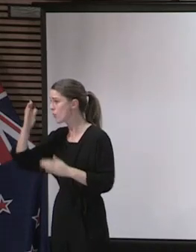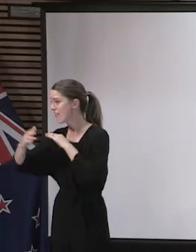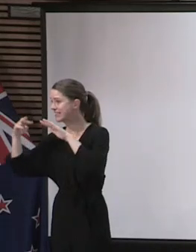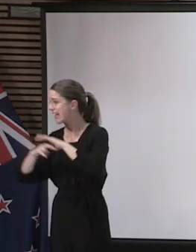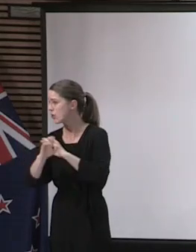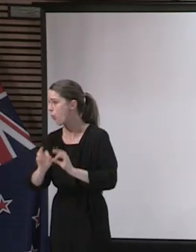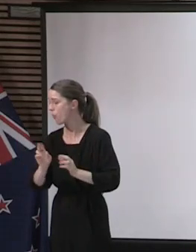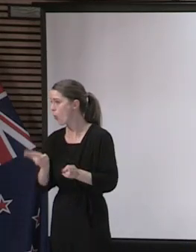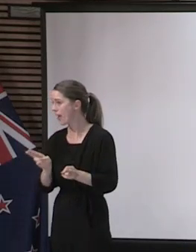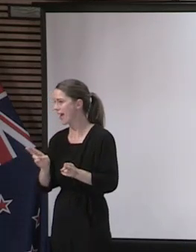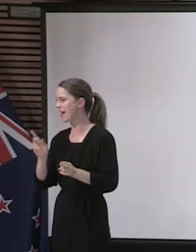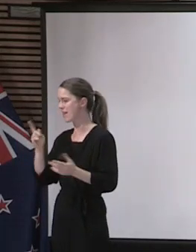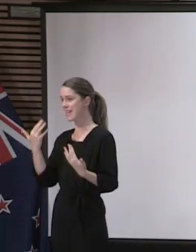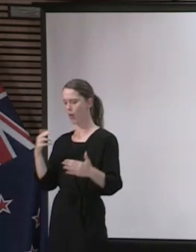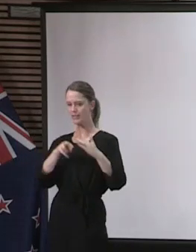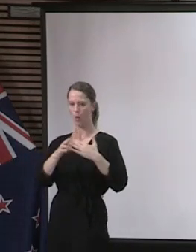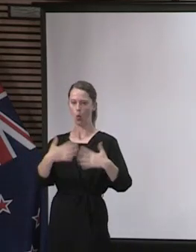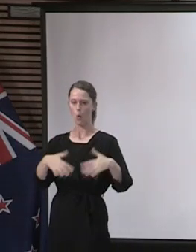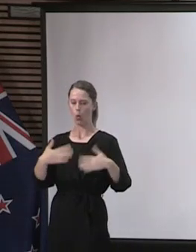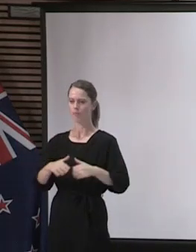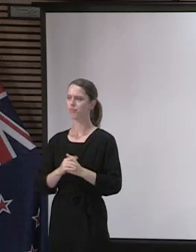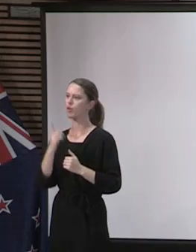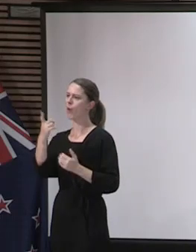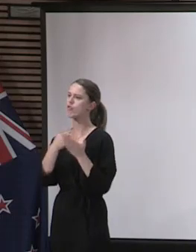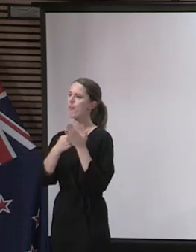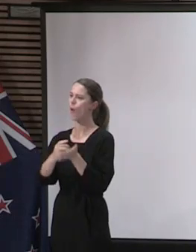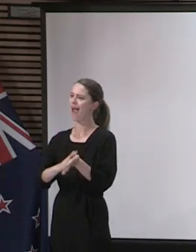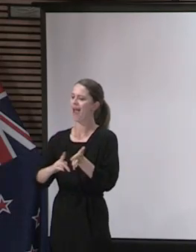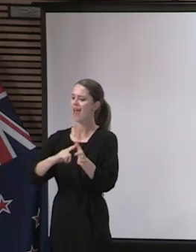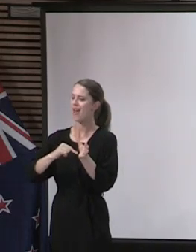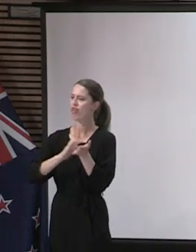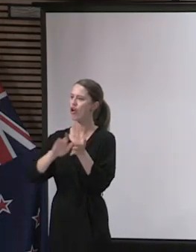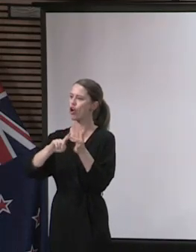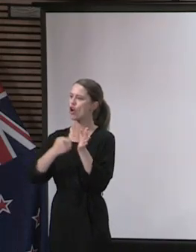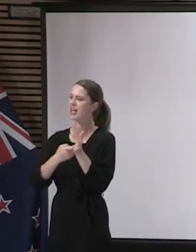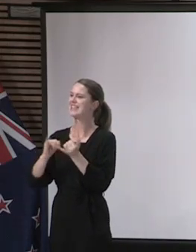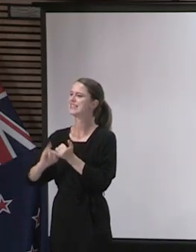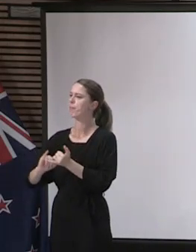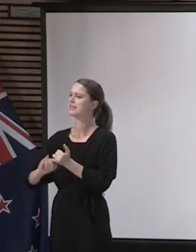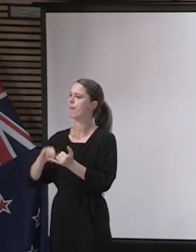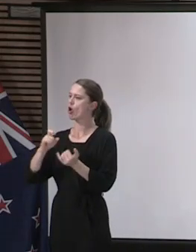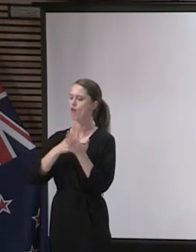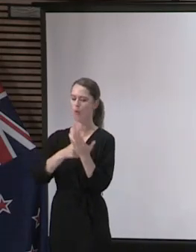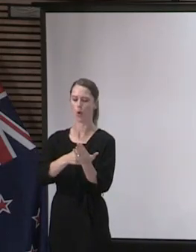that do an incredible job, day in and day out and that we may